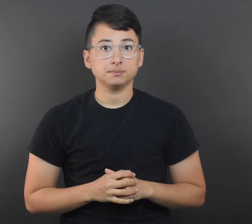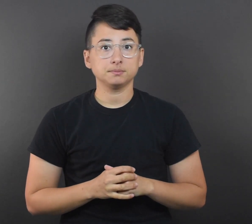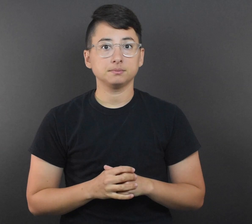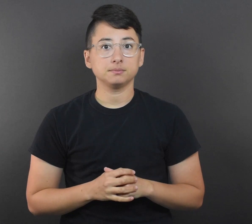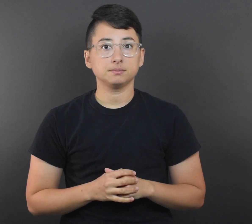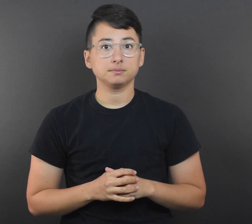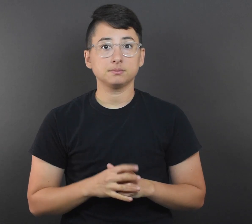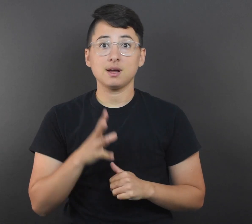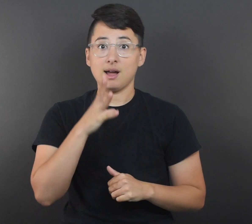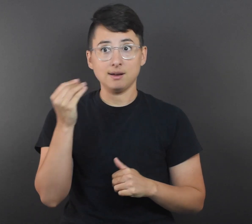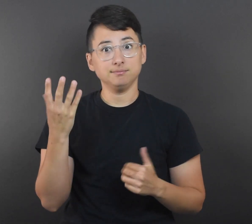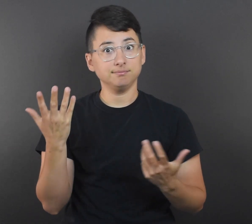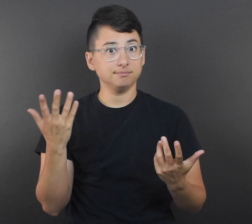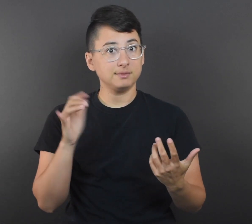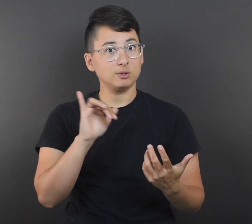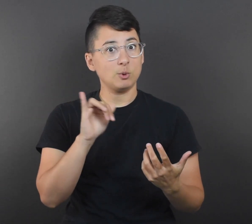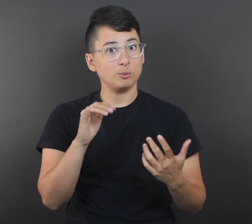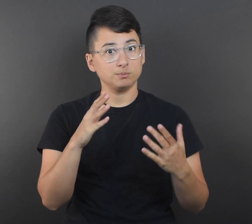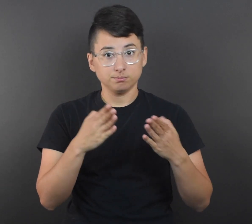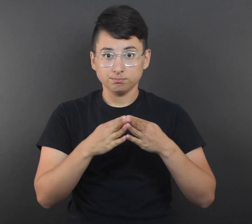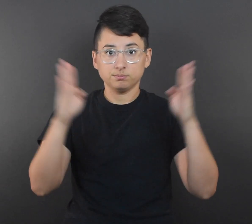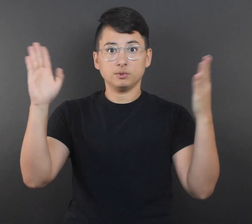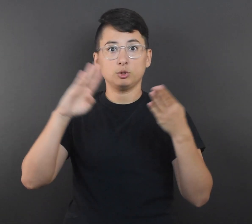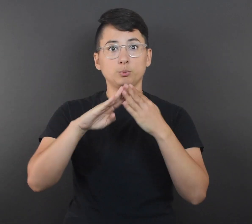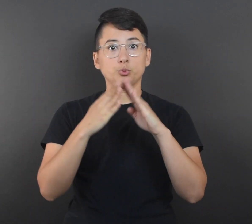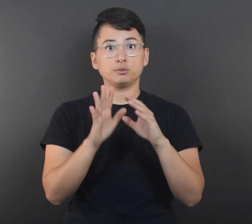and ultimately, toward ending the pandemic.